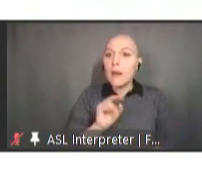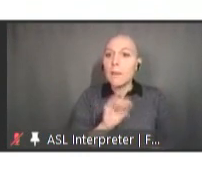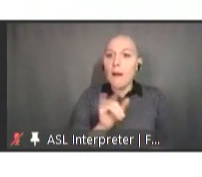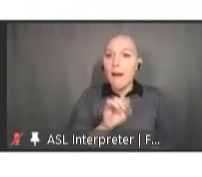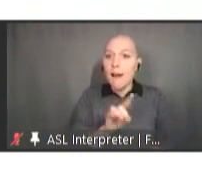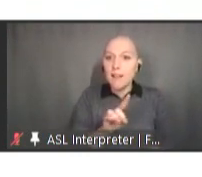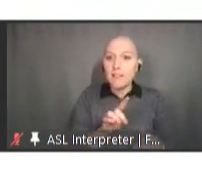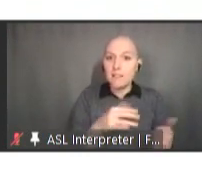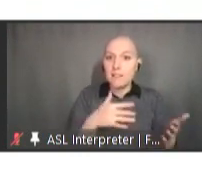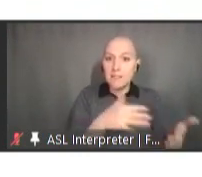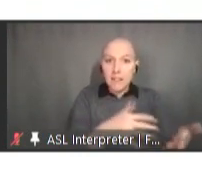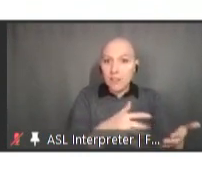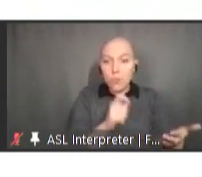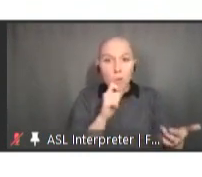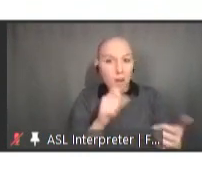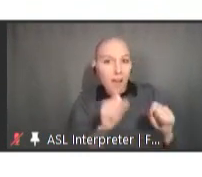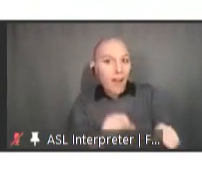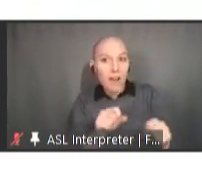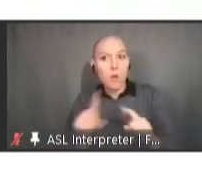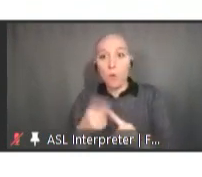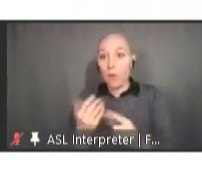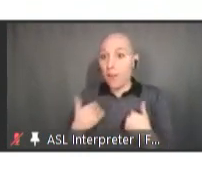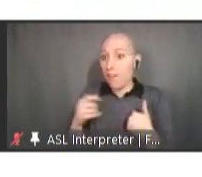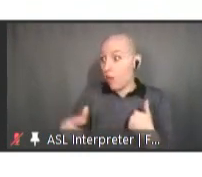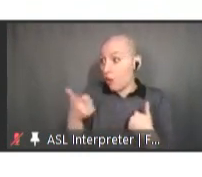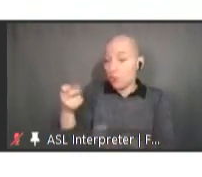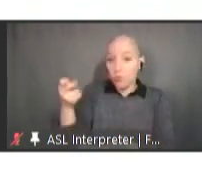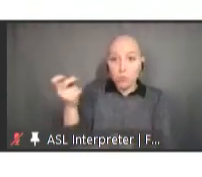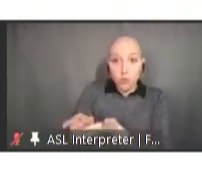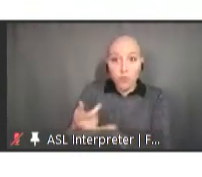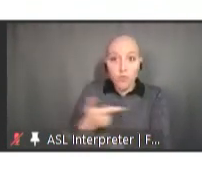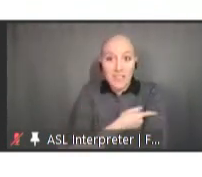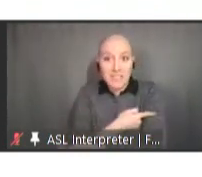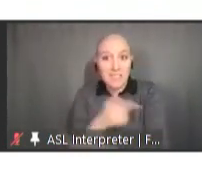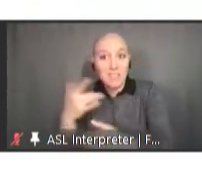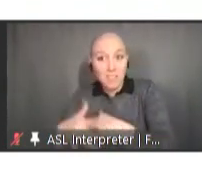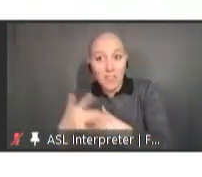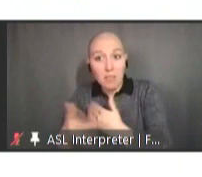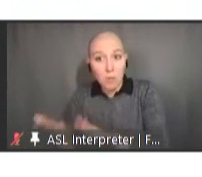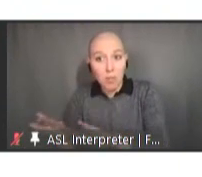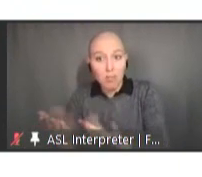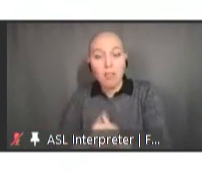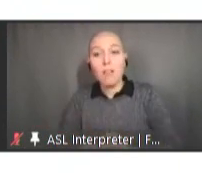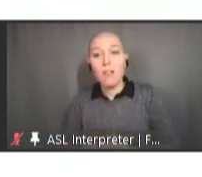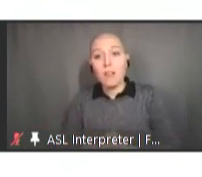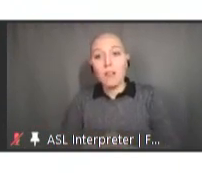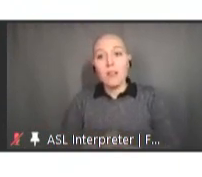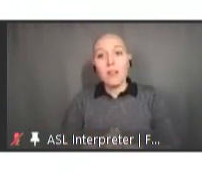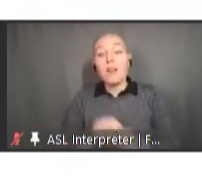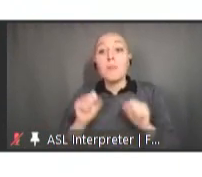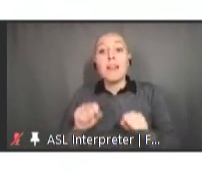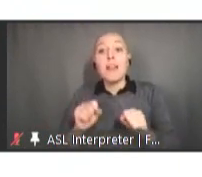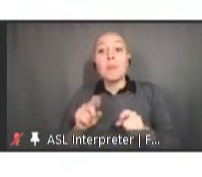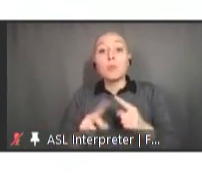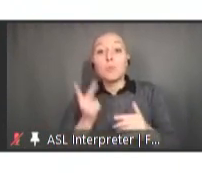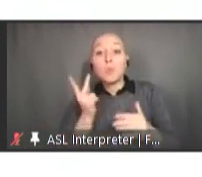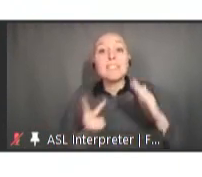or authorized vaccines available. So, being able to make or predict vaccine efficacy based upon,